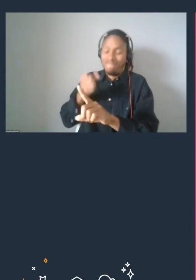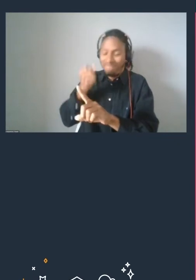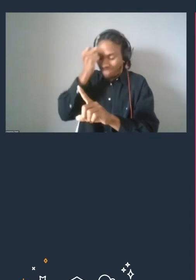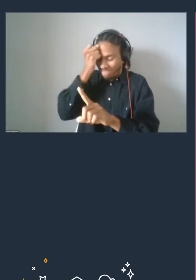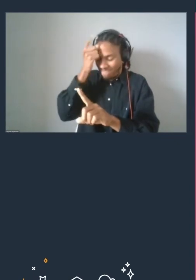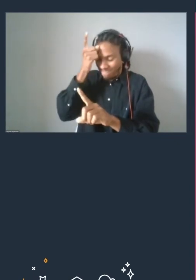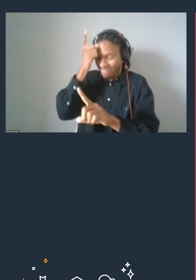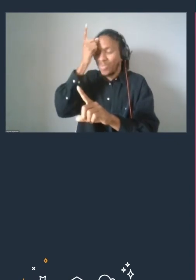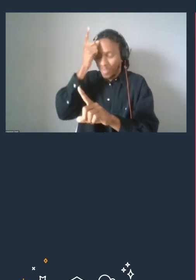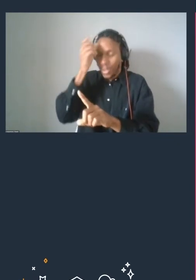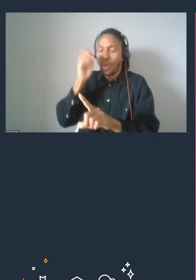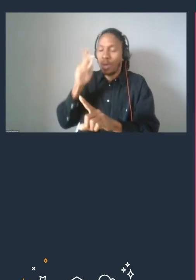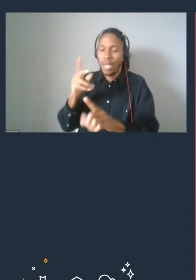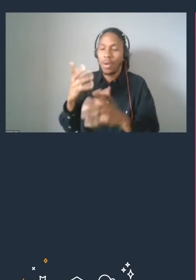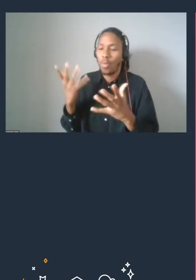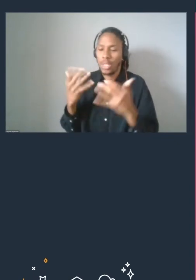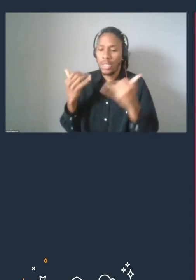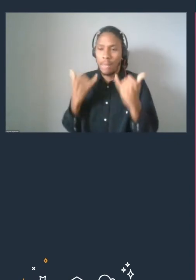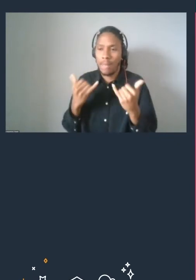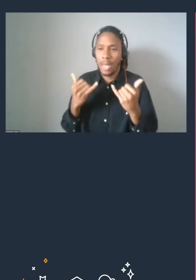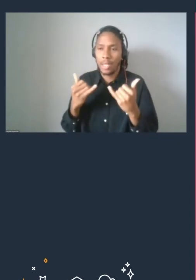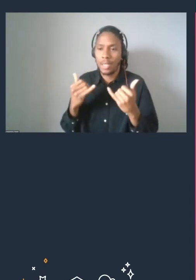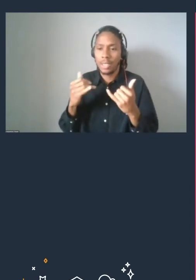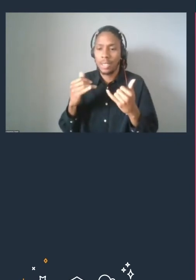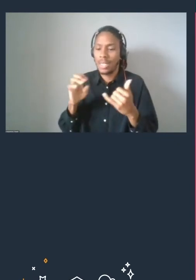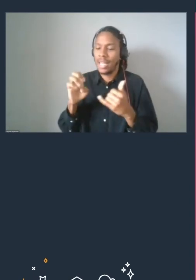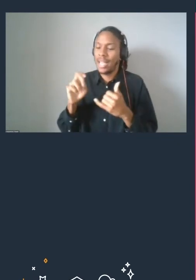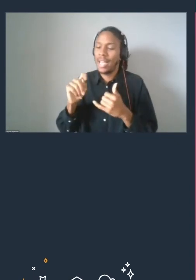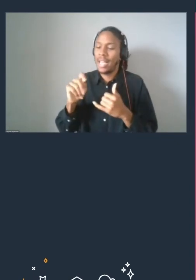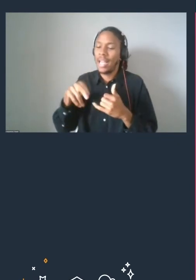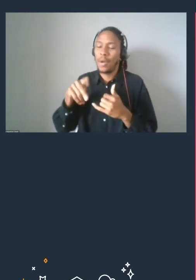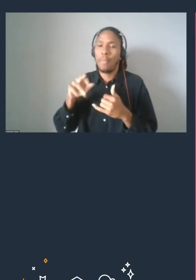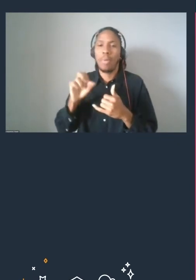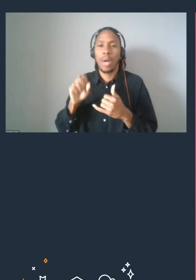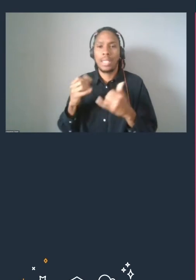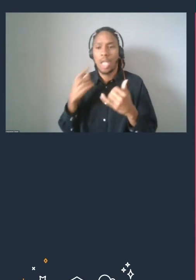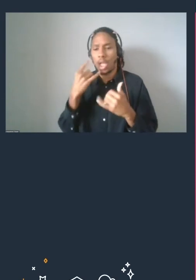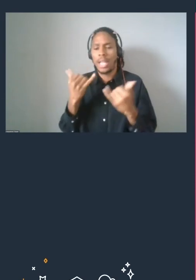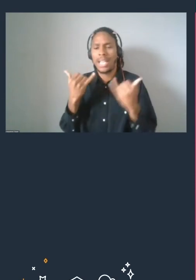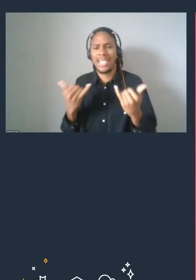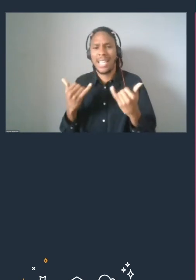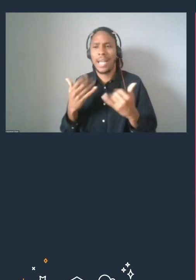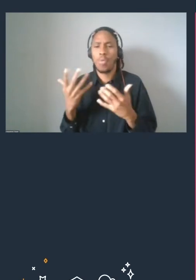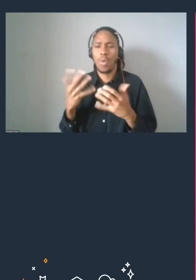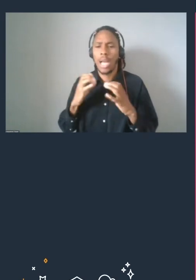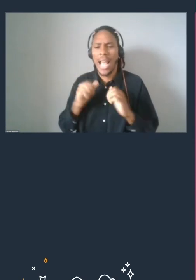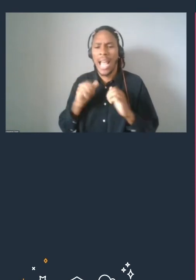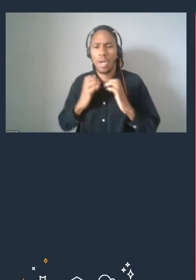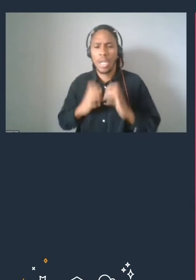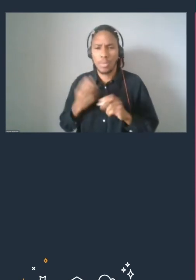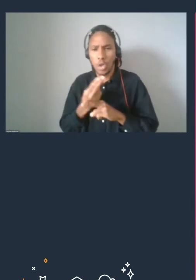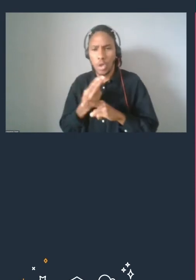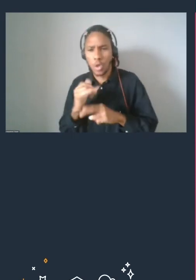what is the modern enterprise data lake look like today? How a customer's using it? One thing that stood out to me